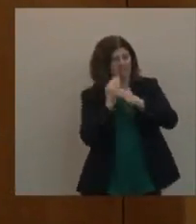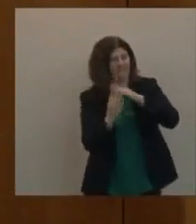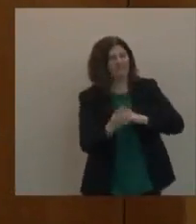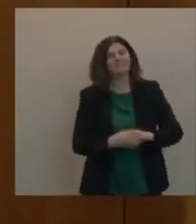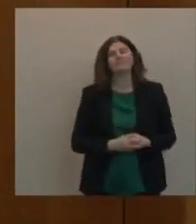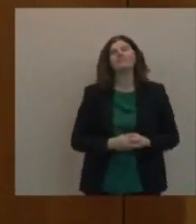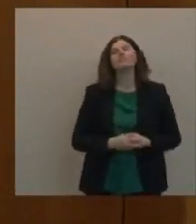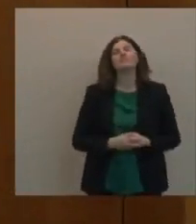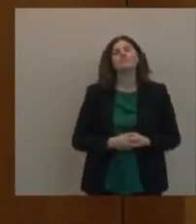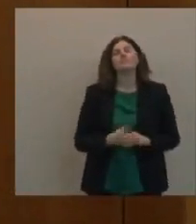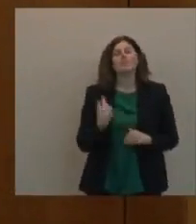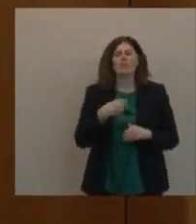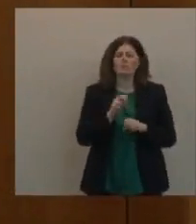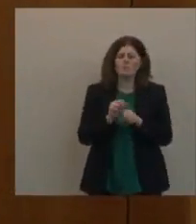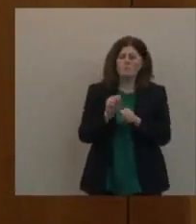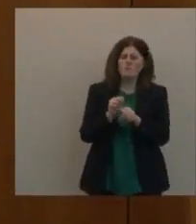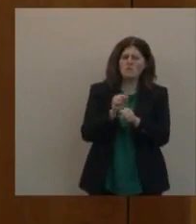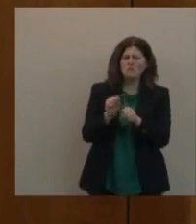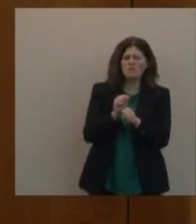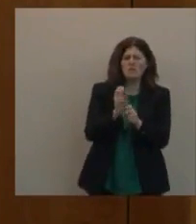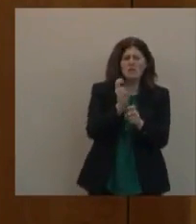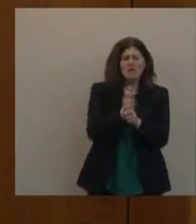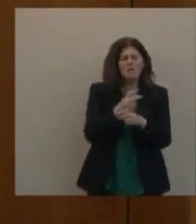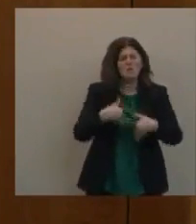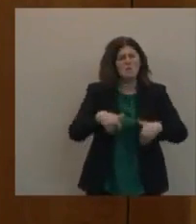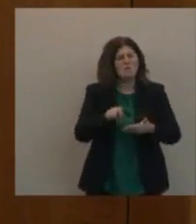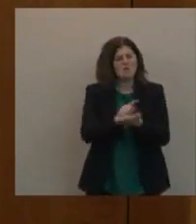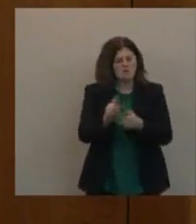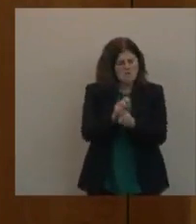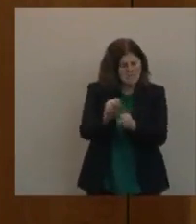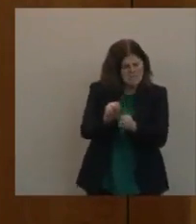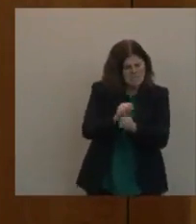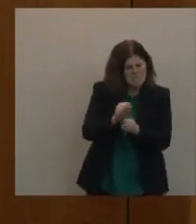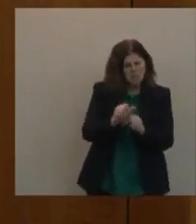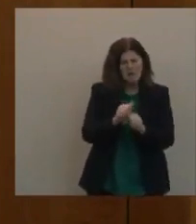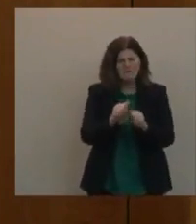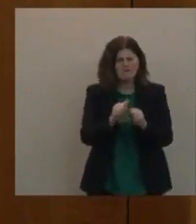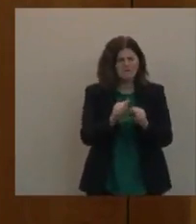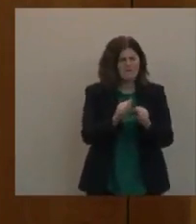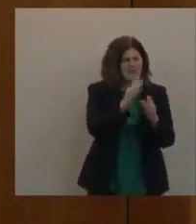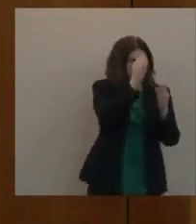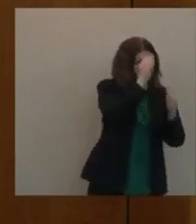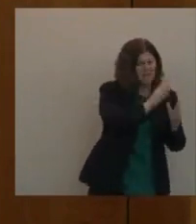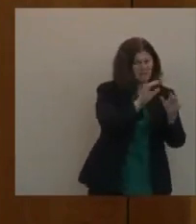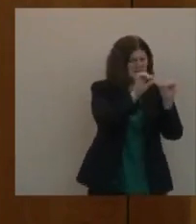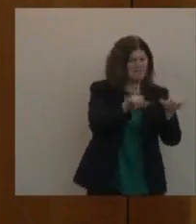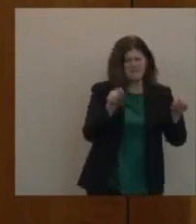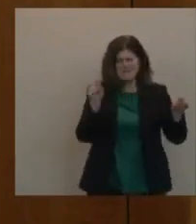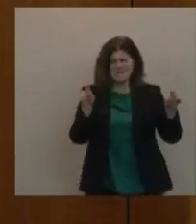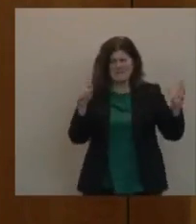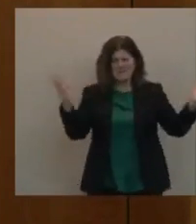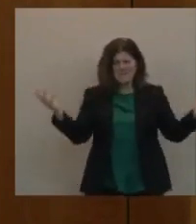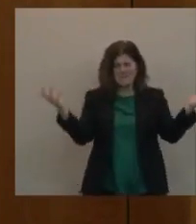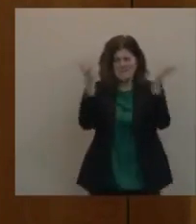I’M GOING TO GO THROUGH ANOTHER SERIES OF SLIDES. THEY HAVE A LOT OF DATA ON THEM.